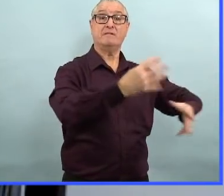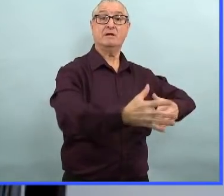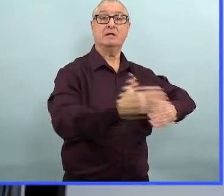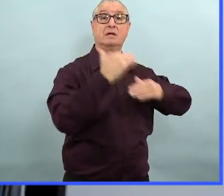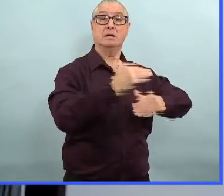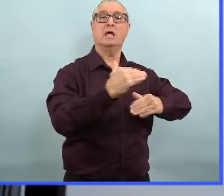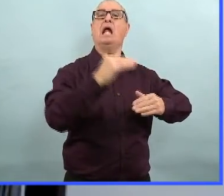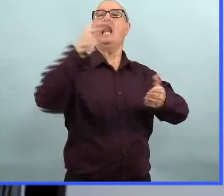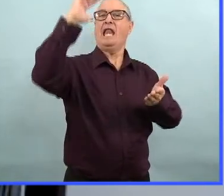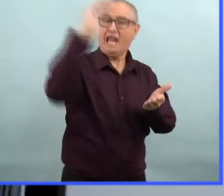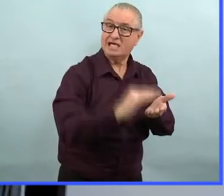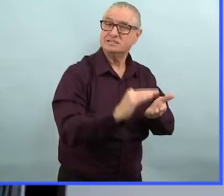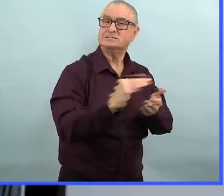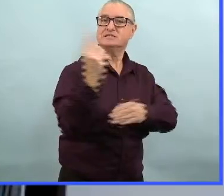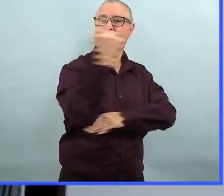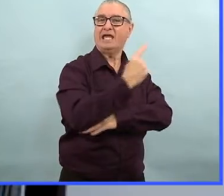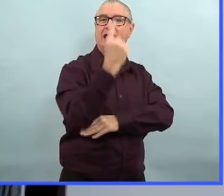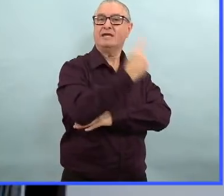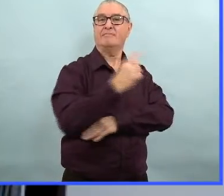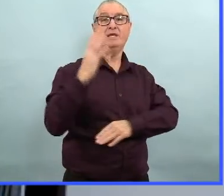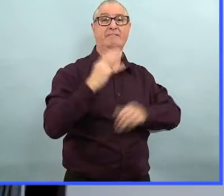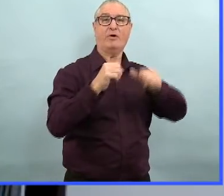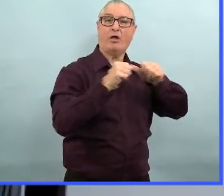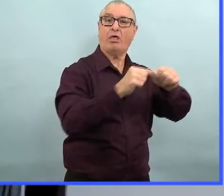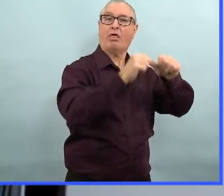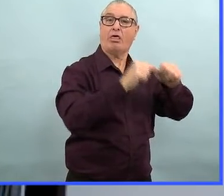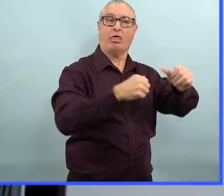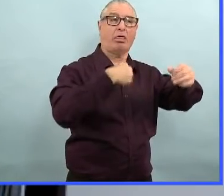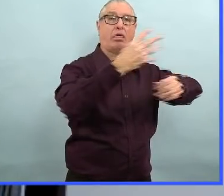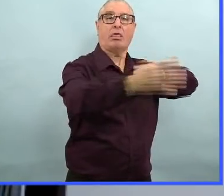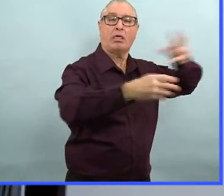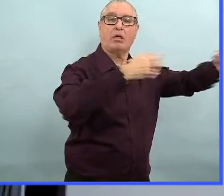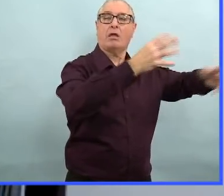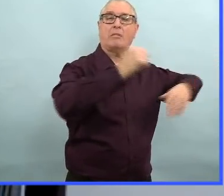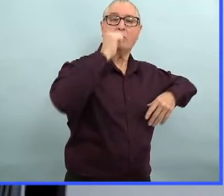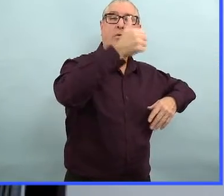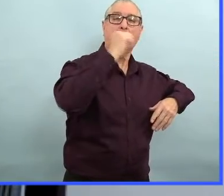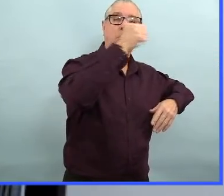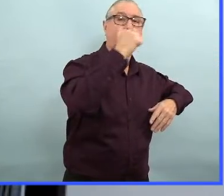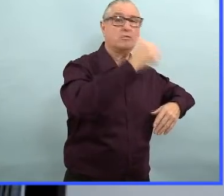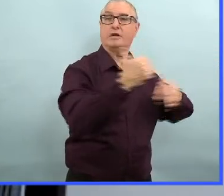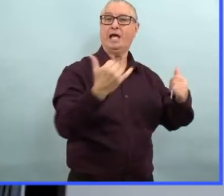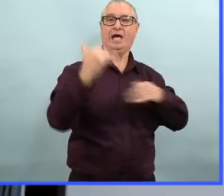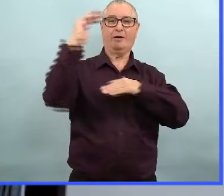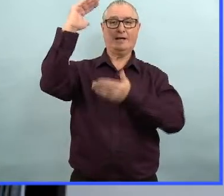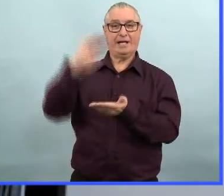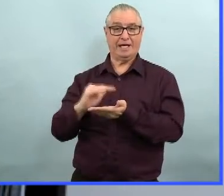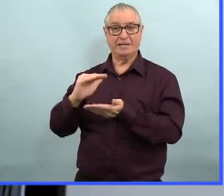as the number of conver confirmed covid cases is still rapidly rising in manitoba it